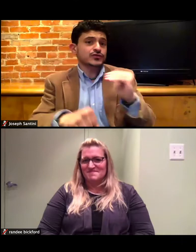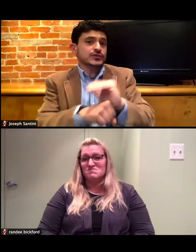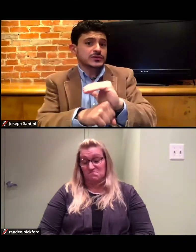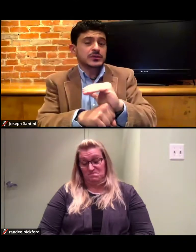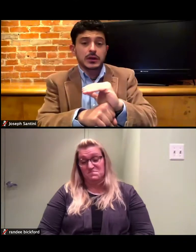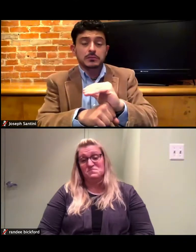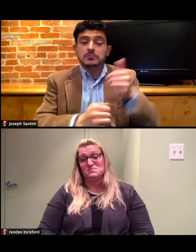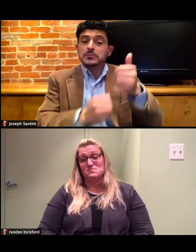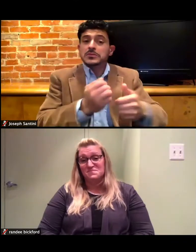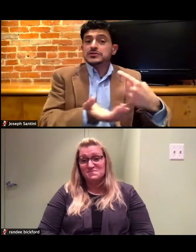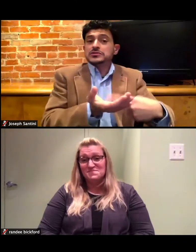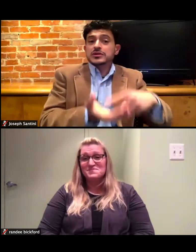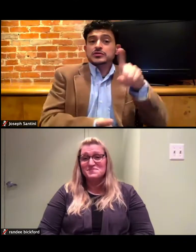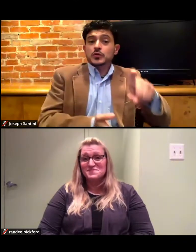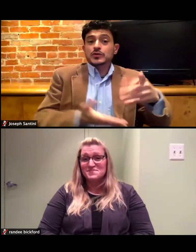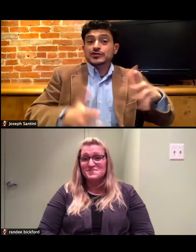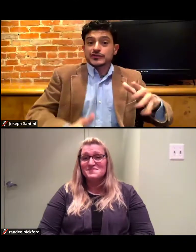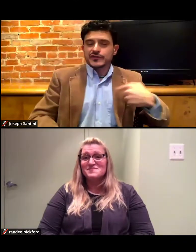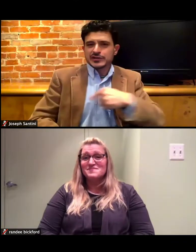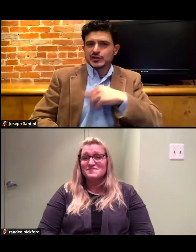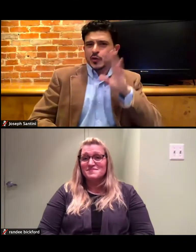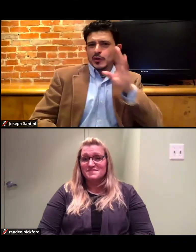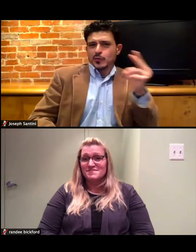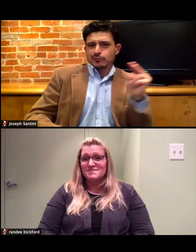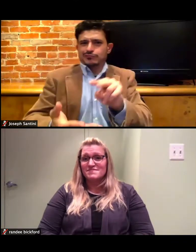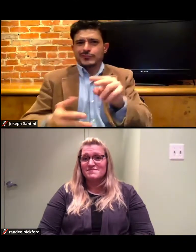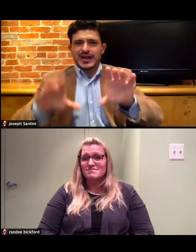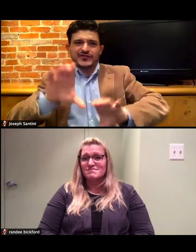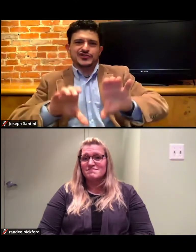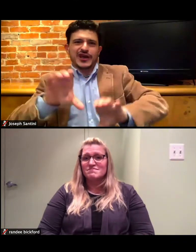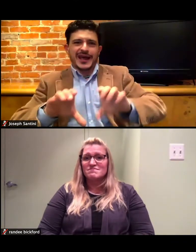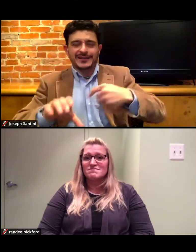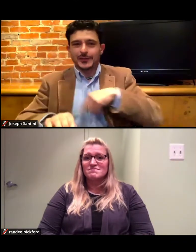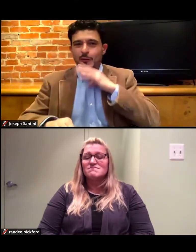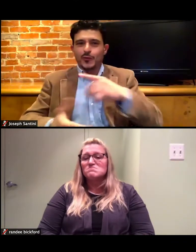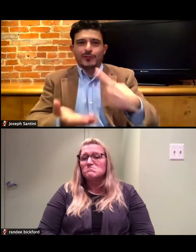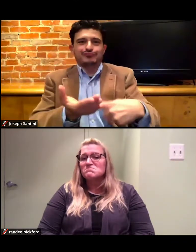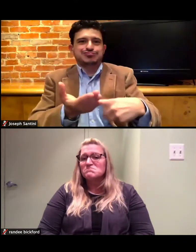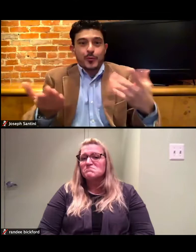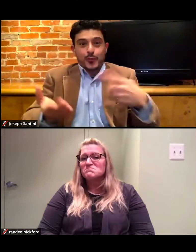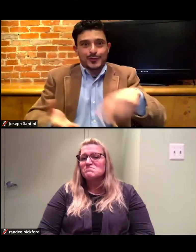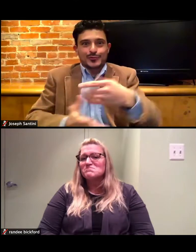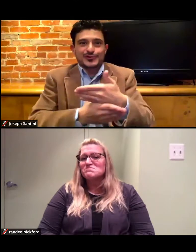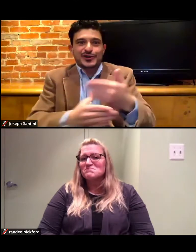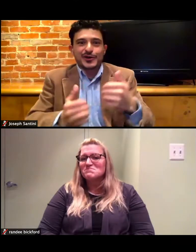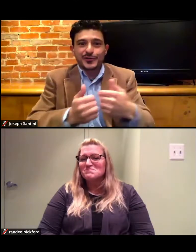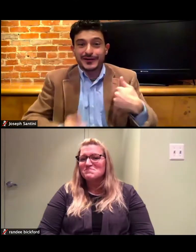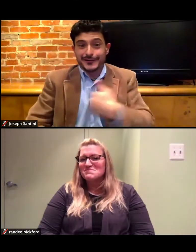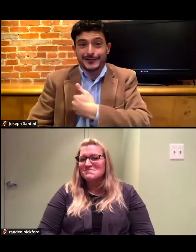We'll have six discussion questions tonight and after we talk about them,